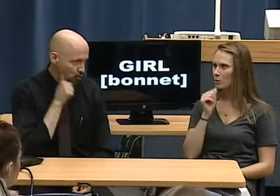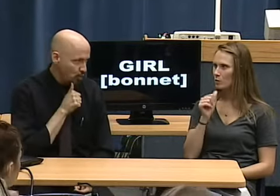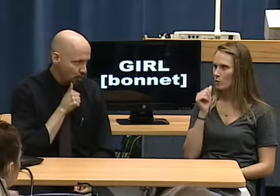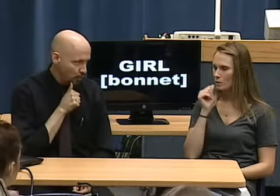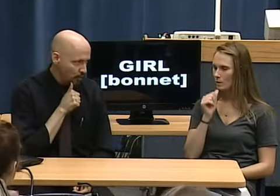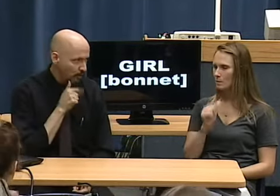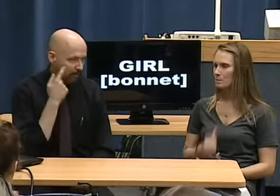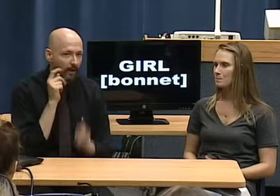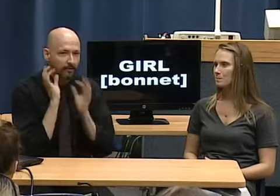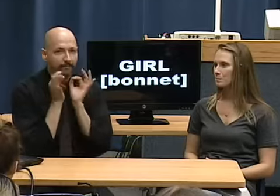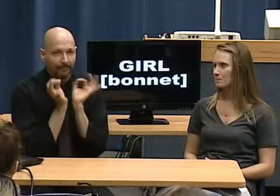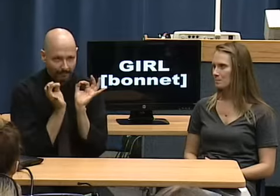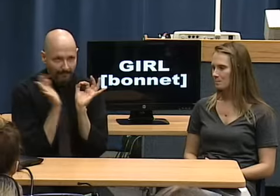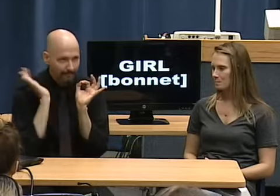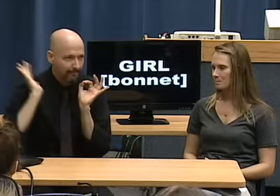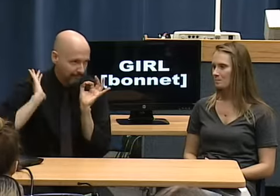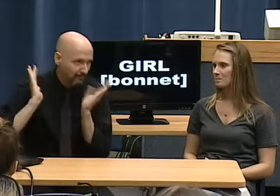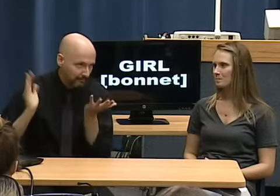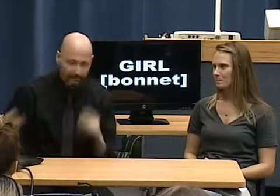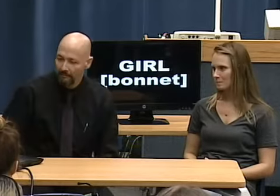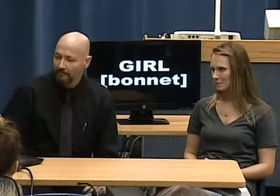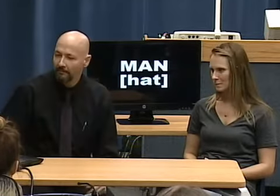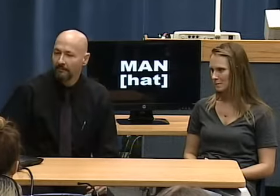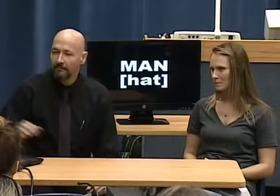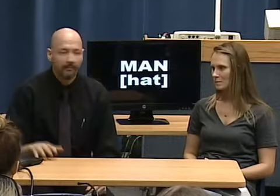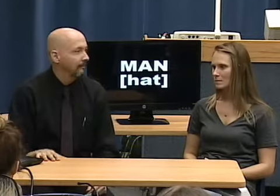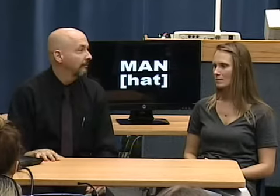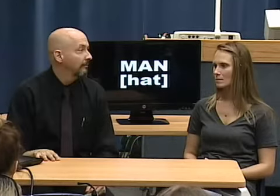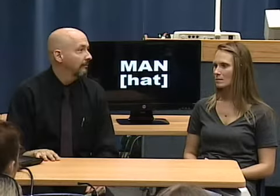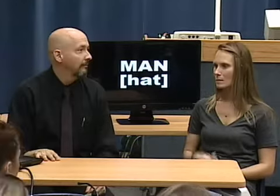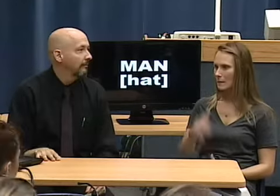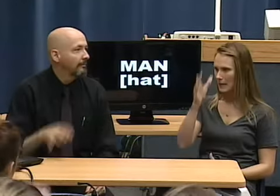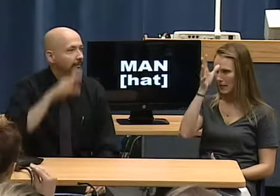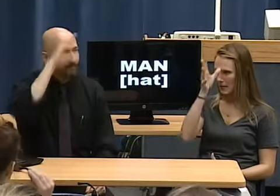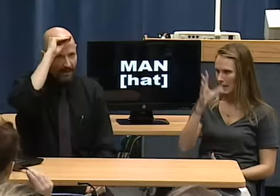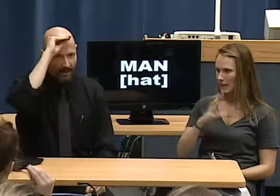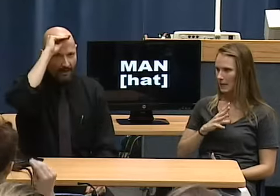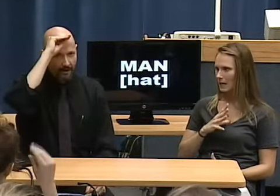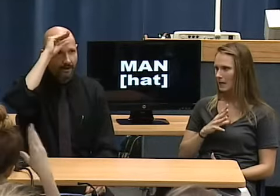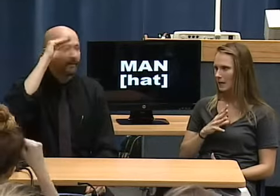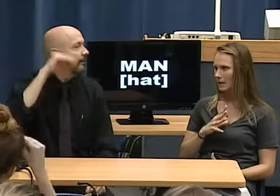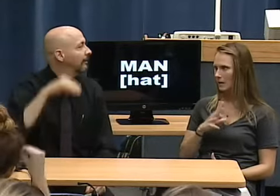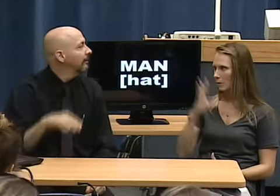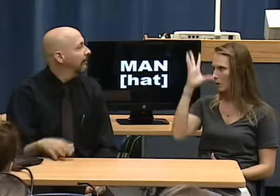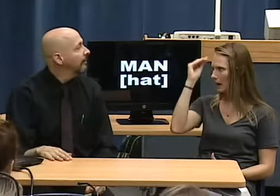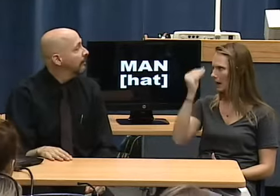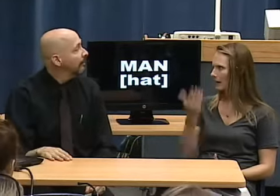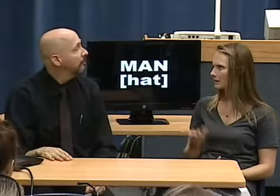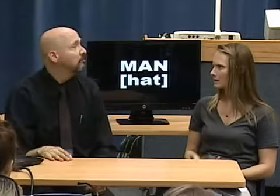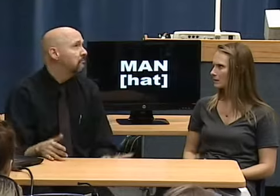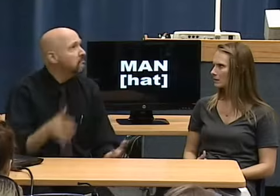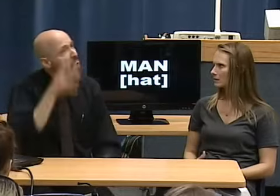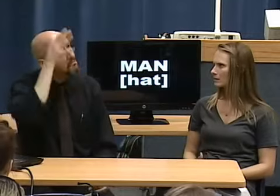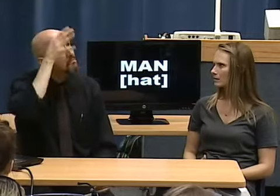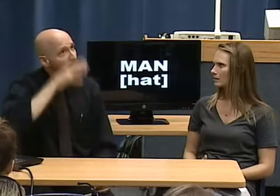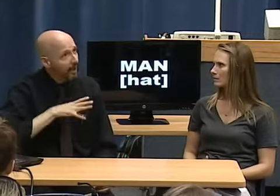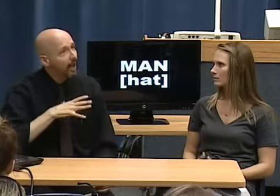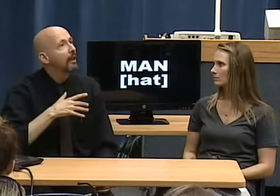Girl. Looks like a bonnet from years ago. Man. Boy. Boy? Man.